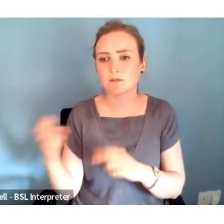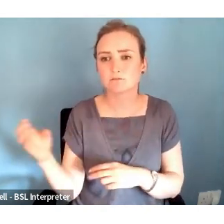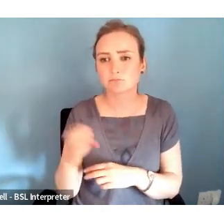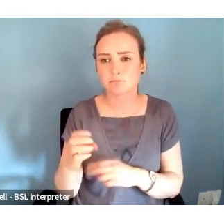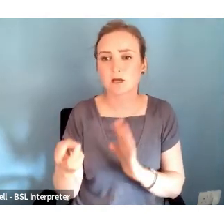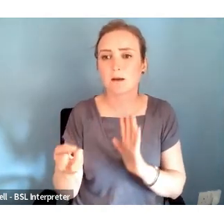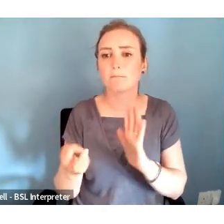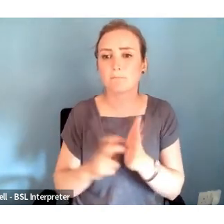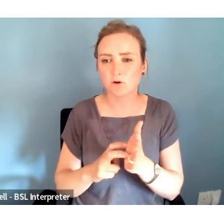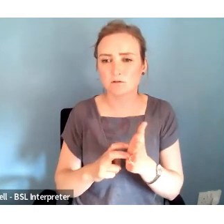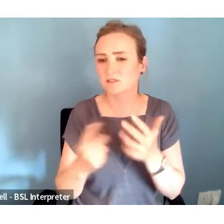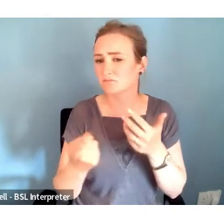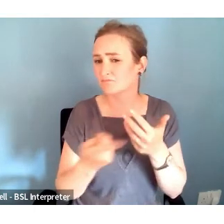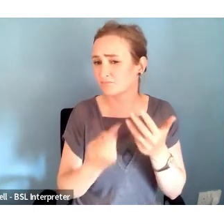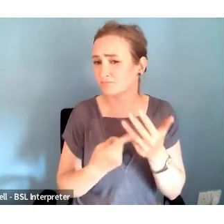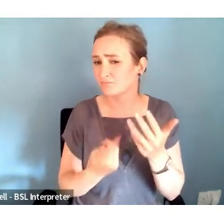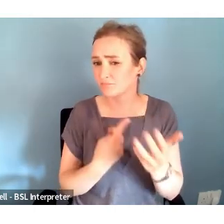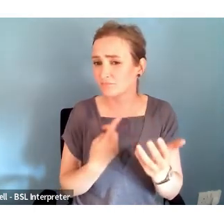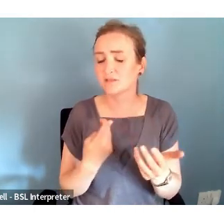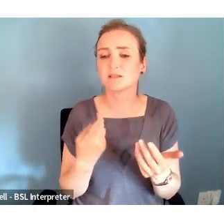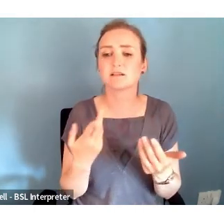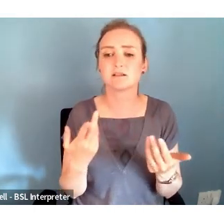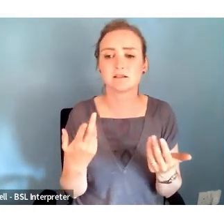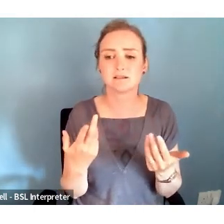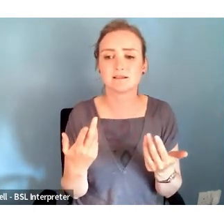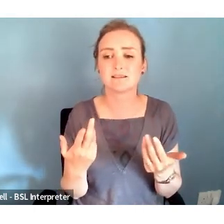, et cetera. That is an informal environment where